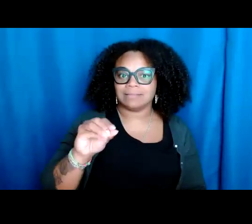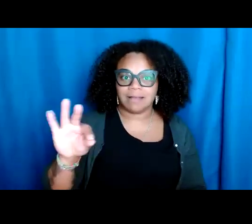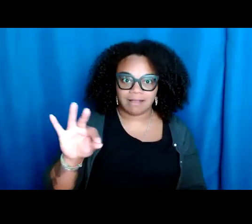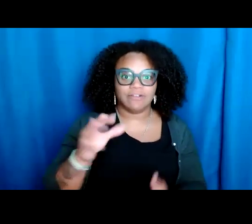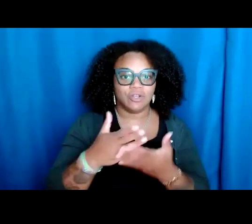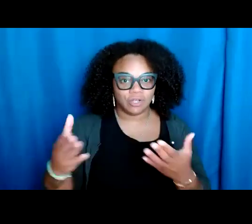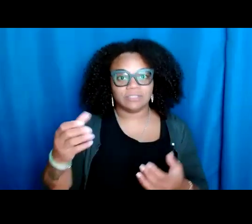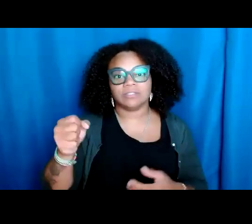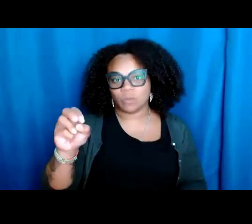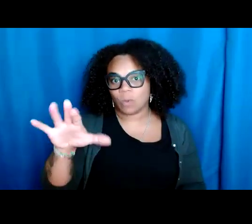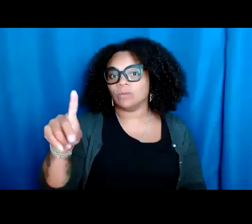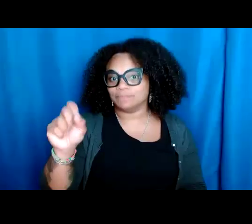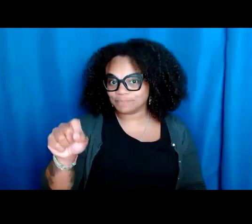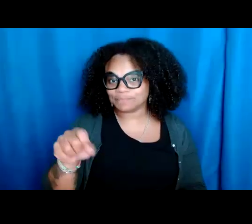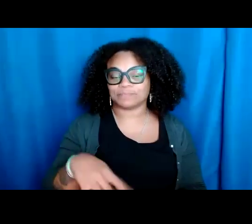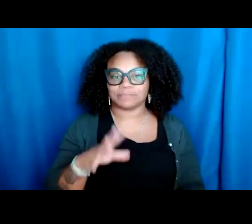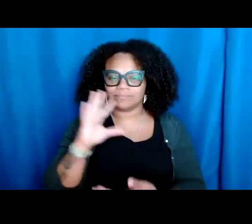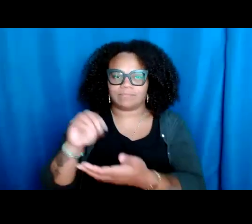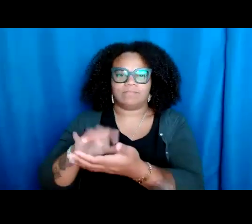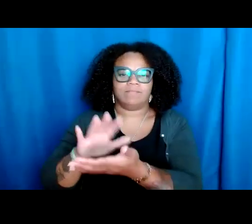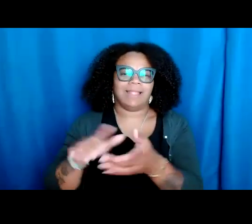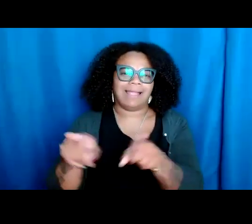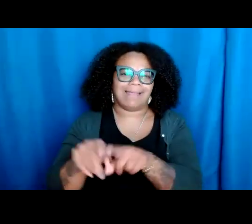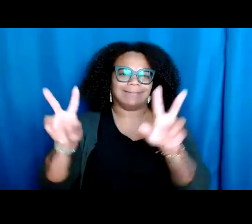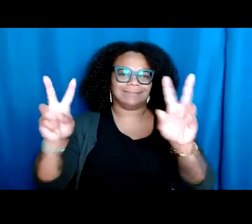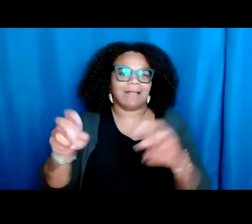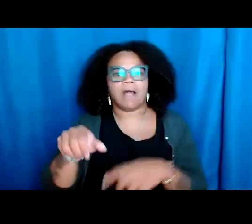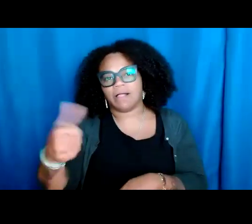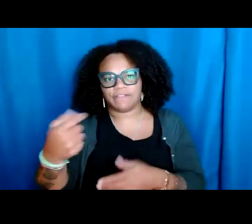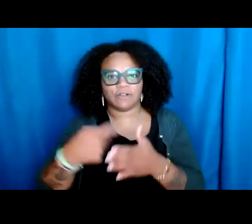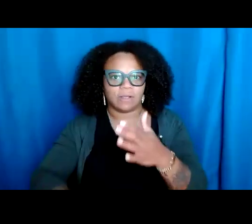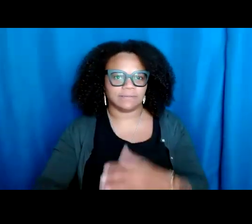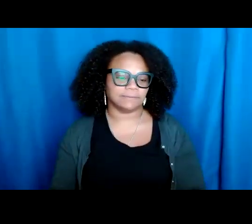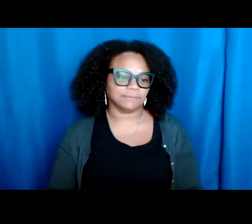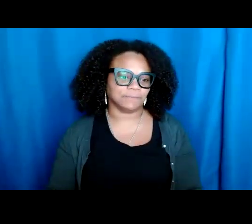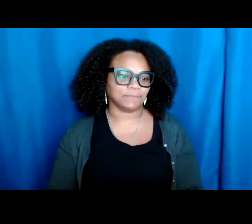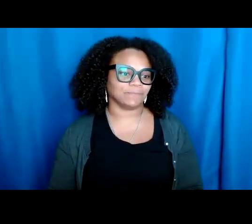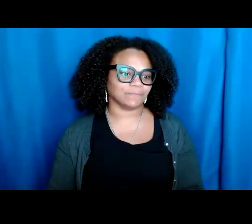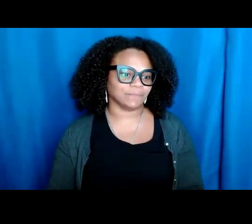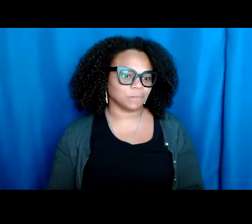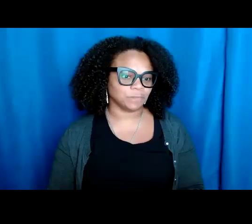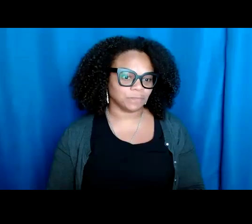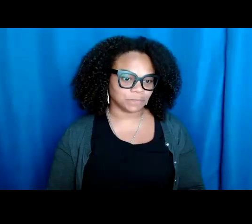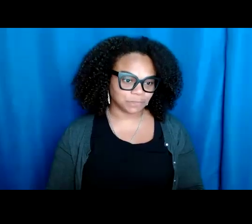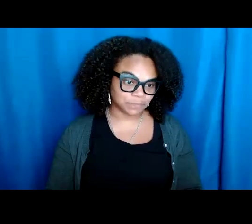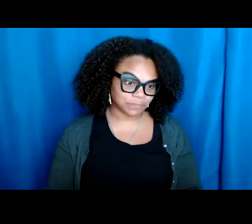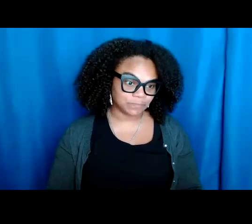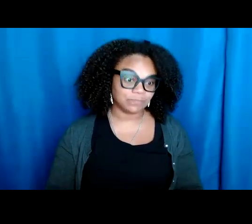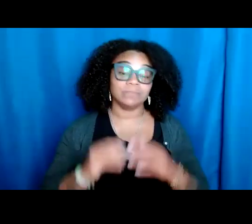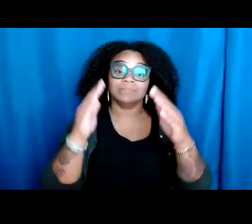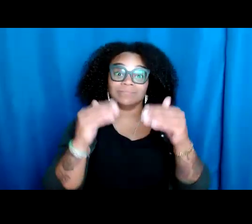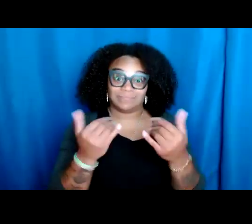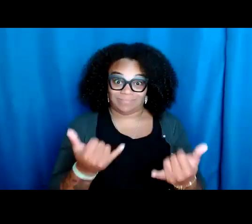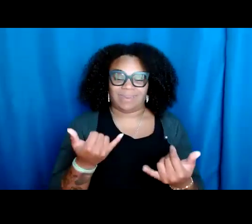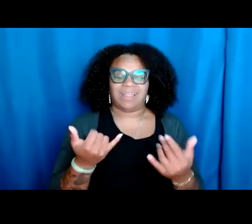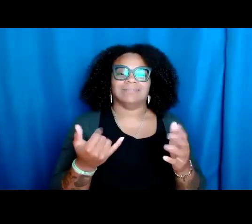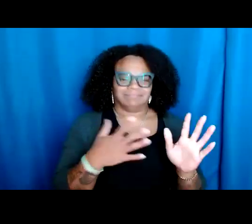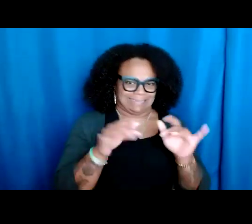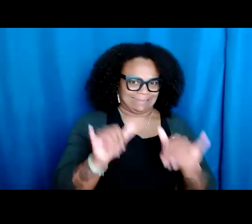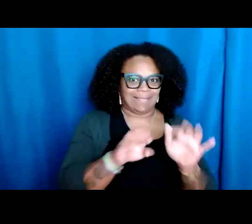and you would categorize those under other costs. So, let's take a look at Joe's other costs. We